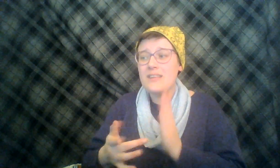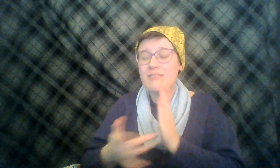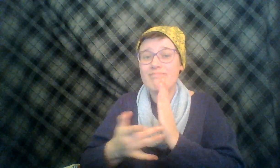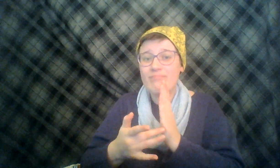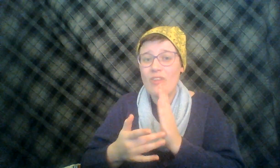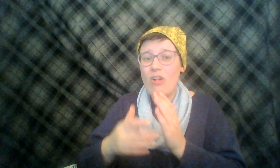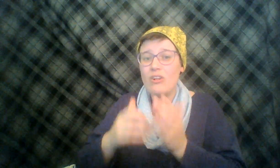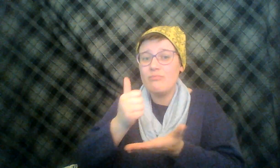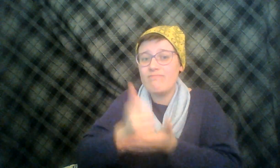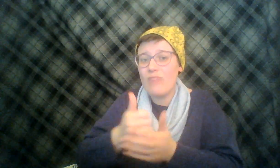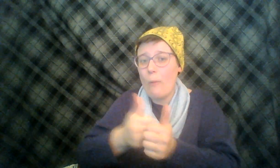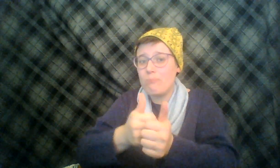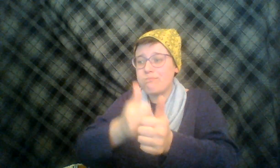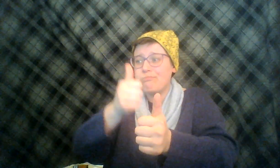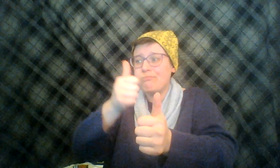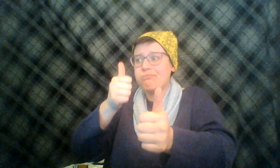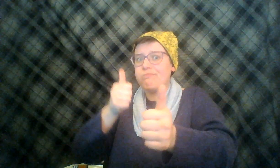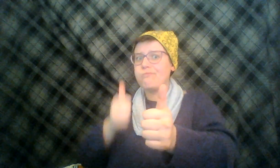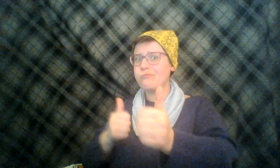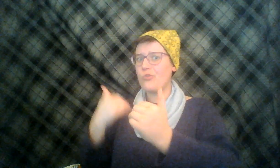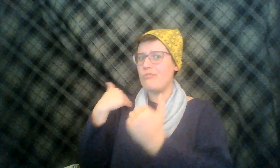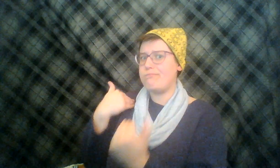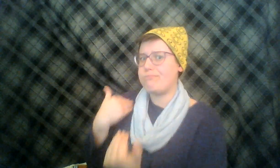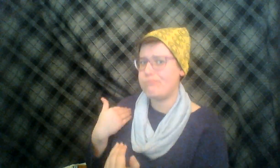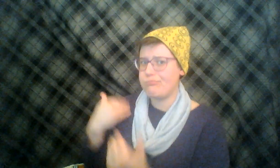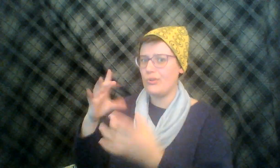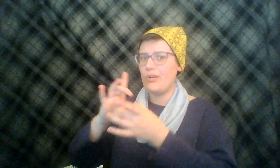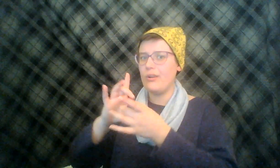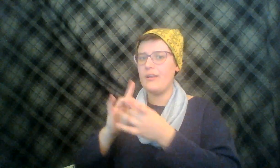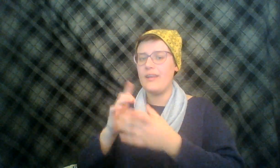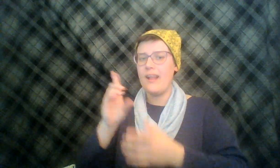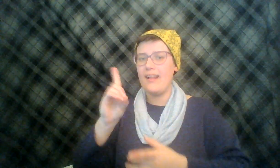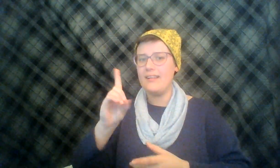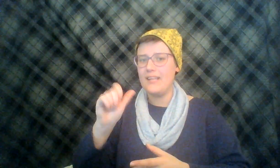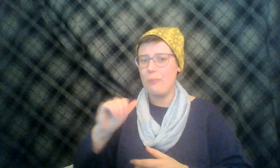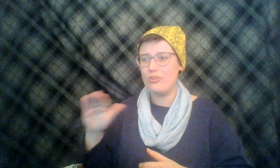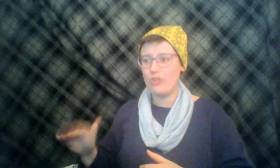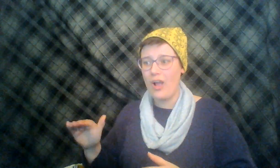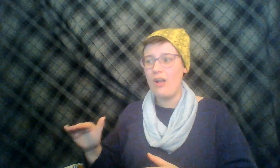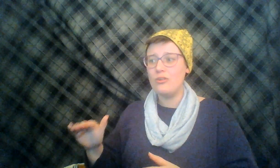that the technology helps to avoid the burden of a disabled child.